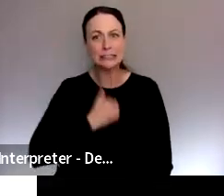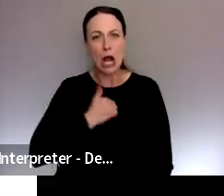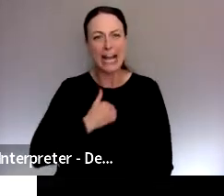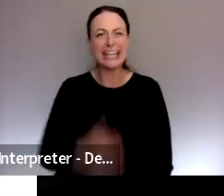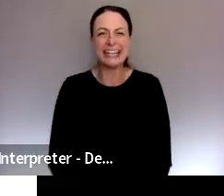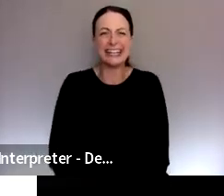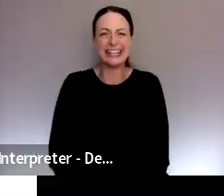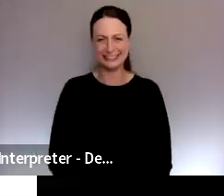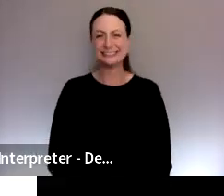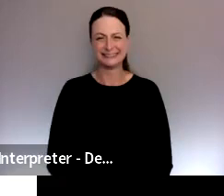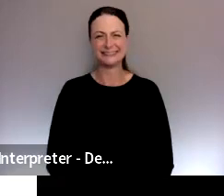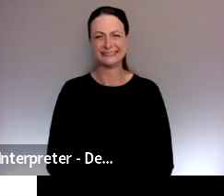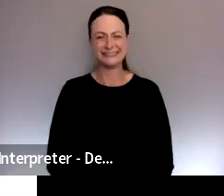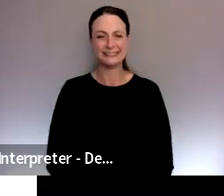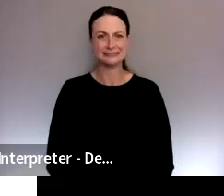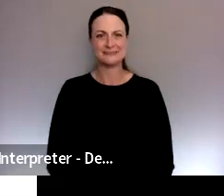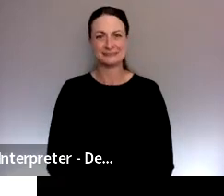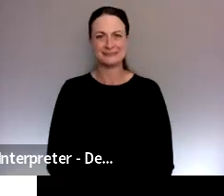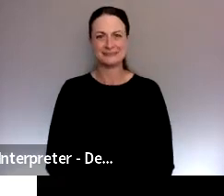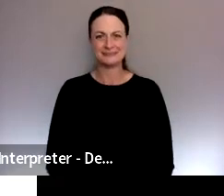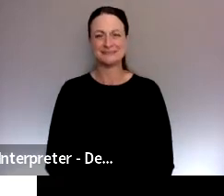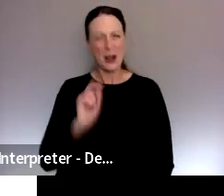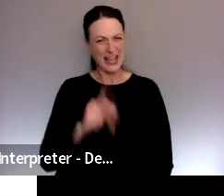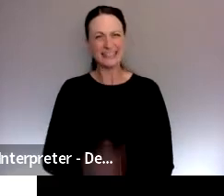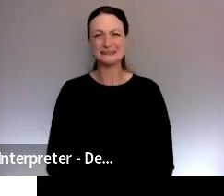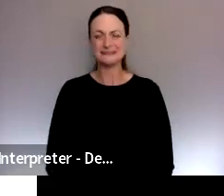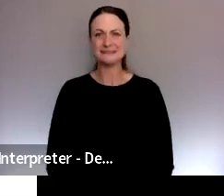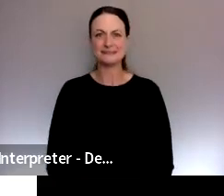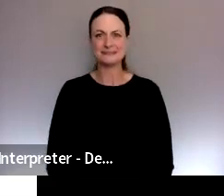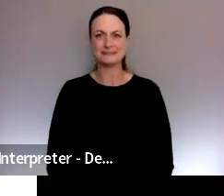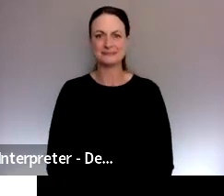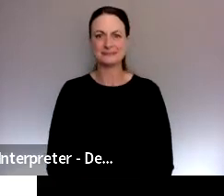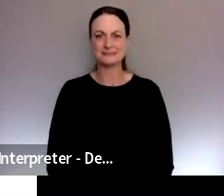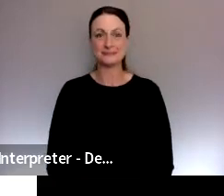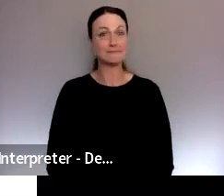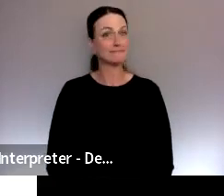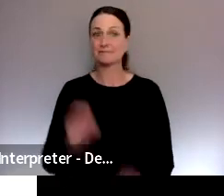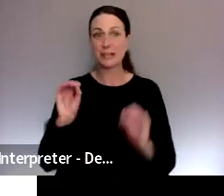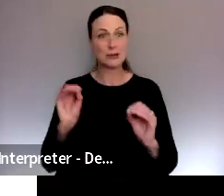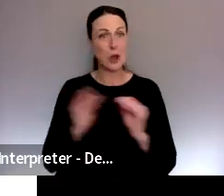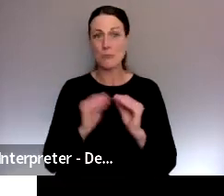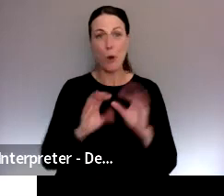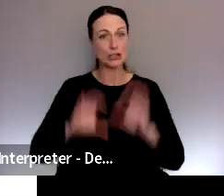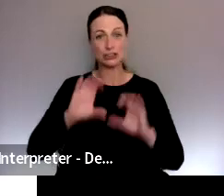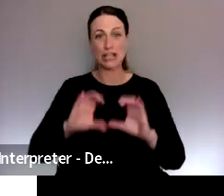Lynn: Ha ha ha! Chloe: Sorry about that. Lynn: Okay. Debbie: There are no other questions in chat